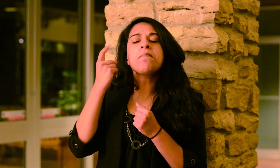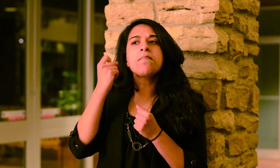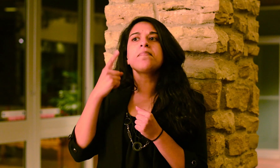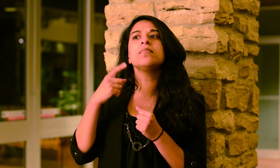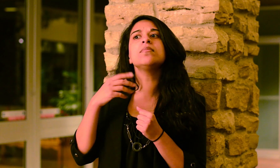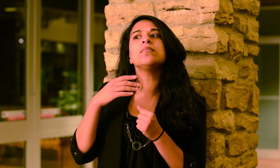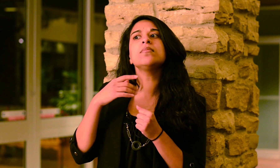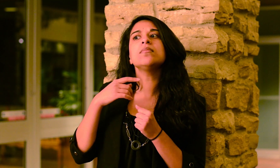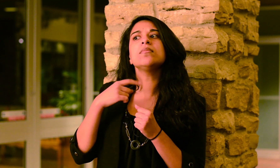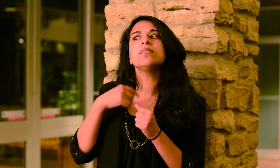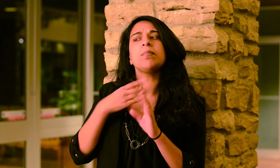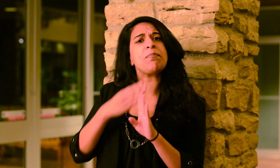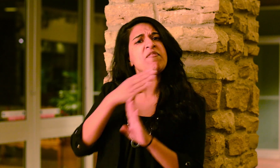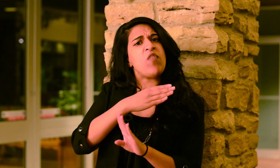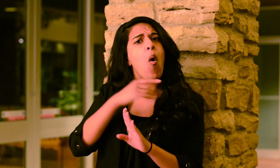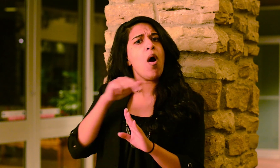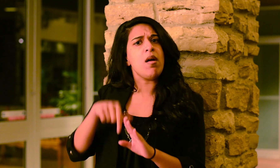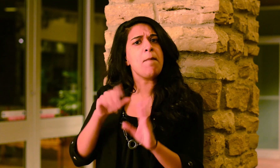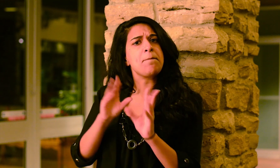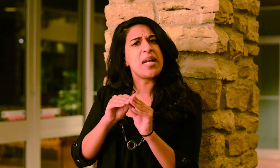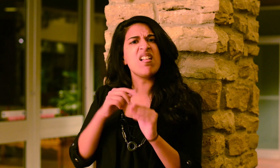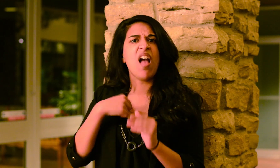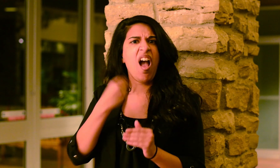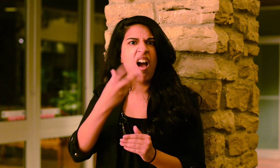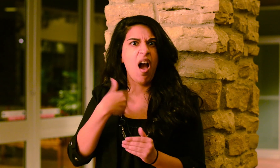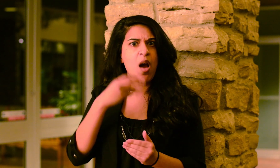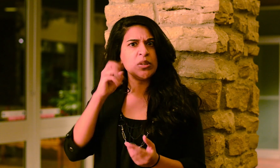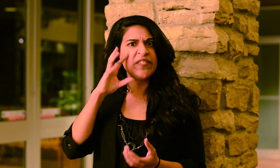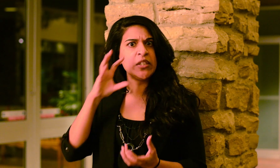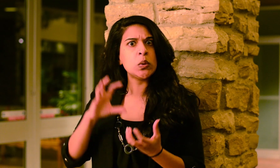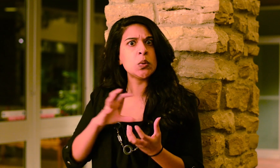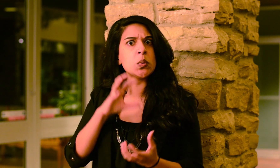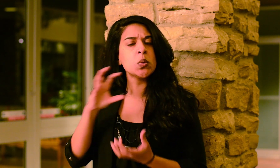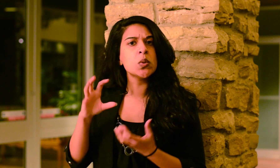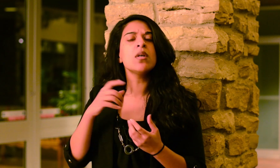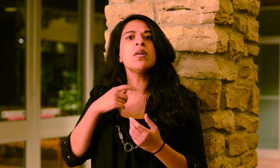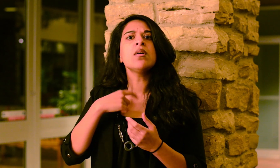However, I have to admit I was very confused before the meeting.